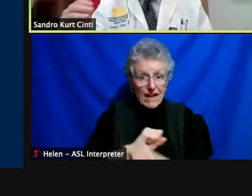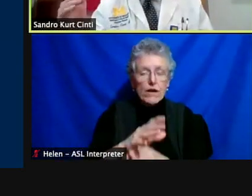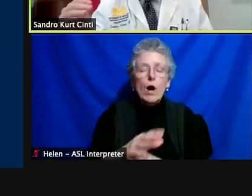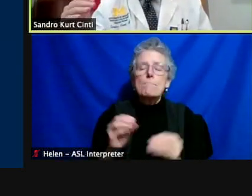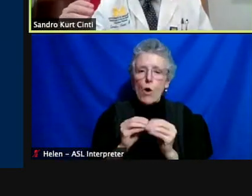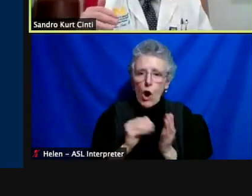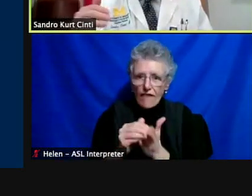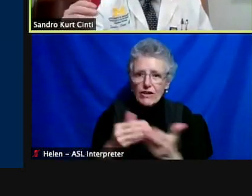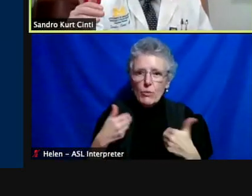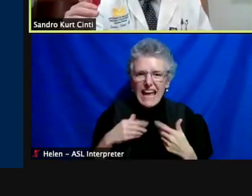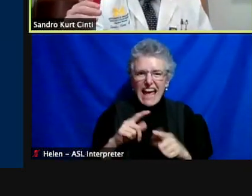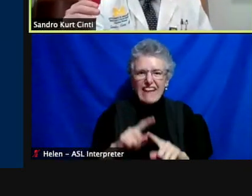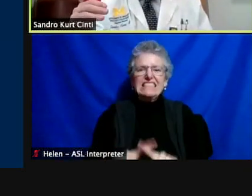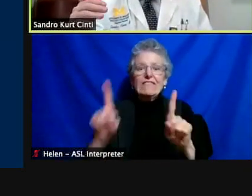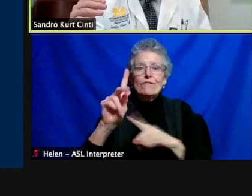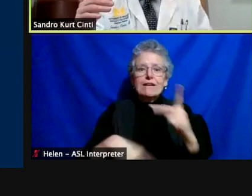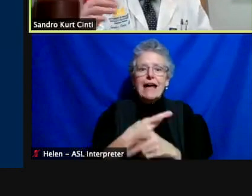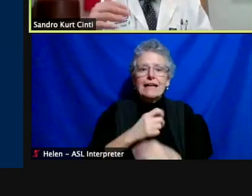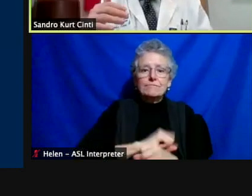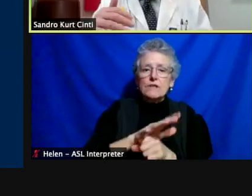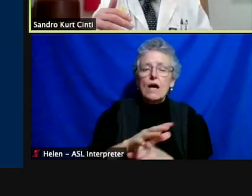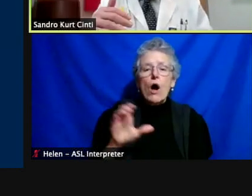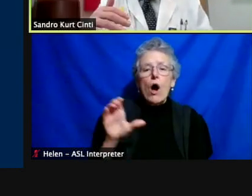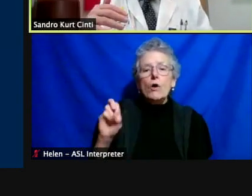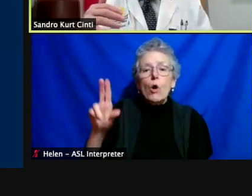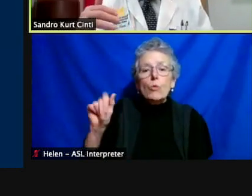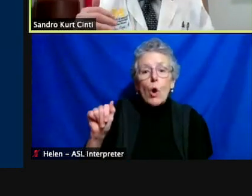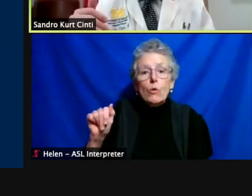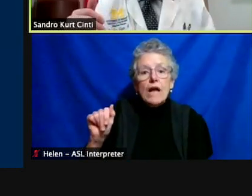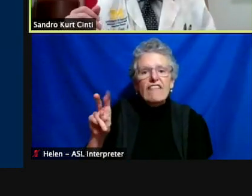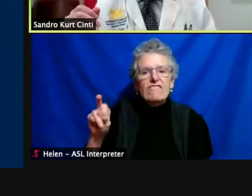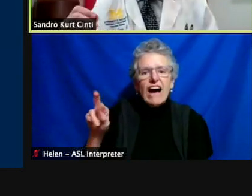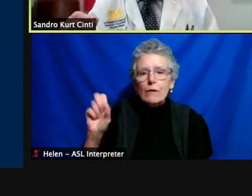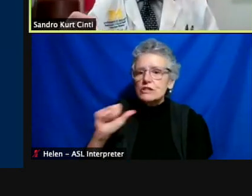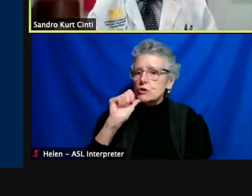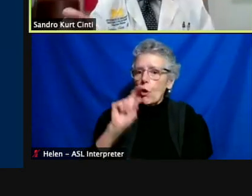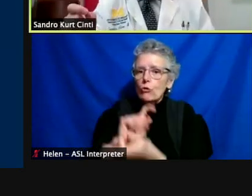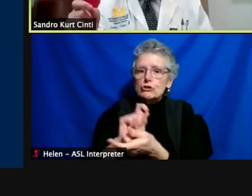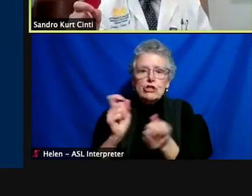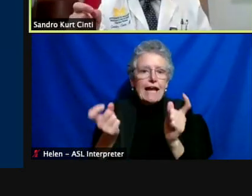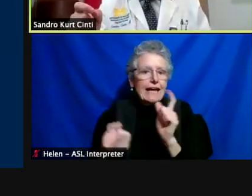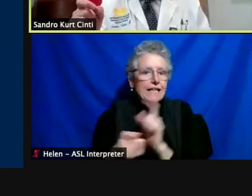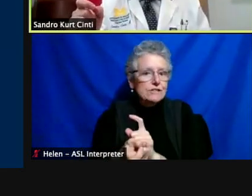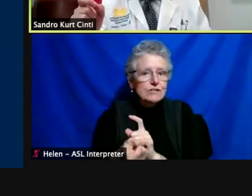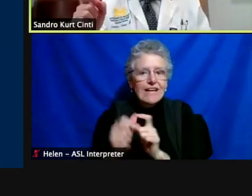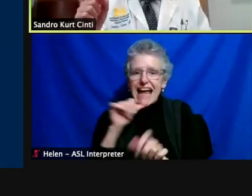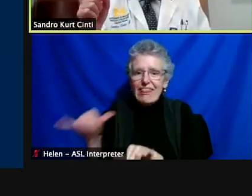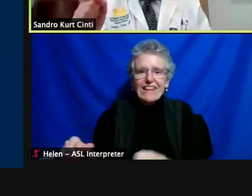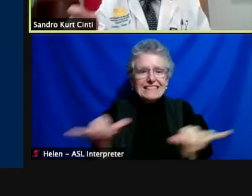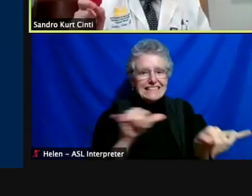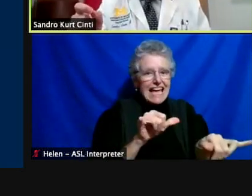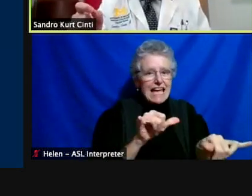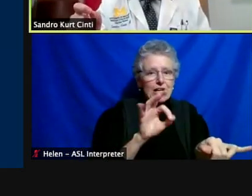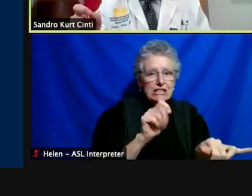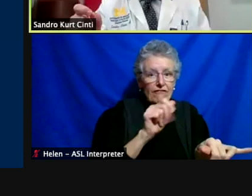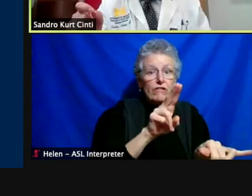Corona viruses don't mutate as well as influenza viruses. They do mutate though.